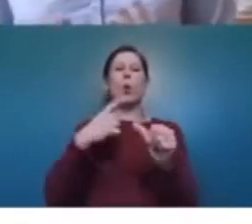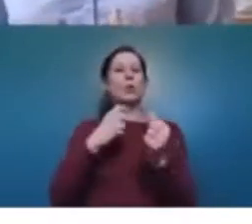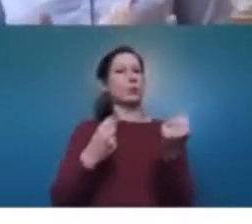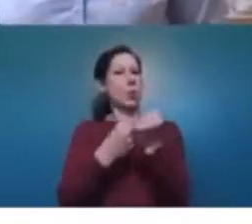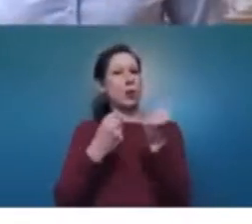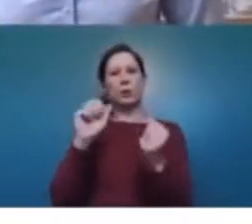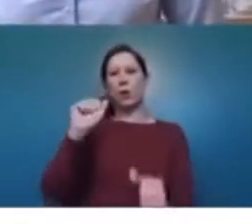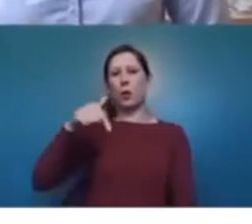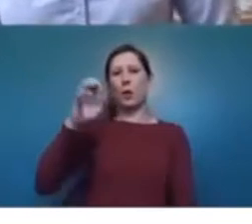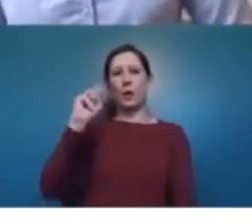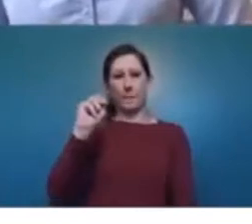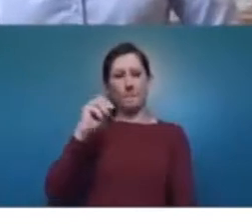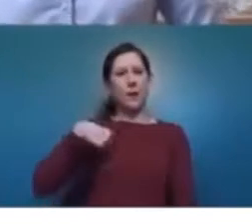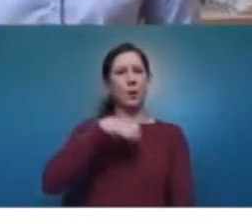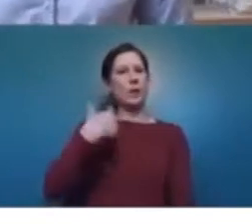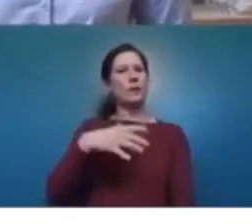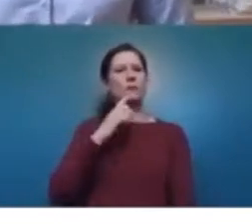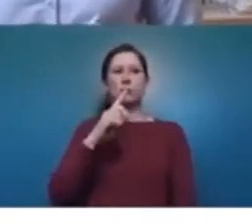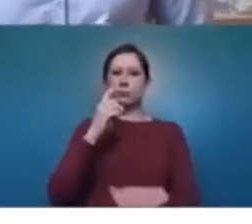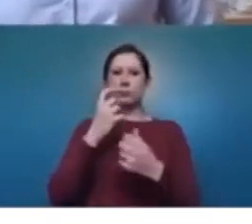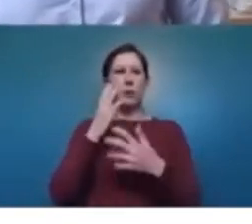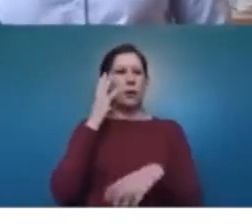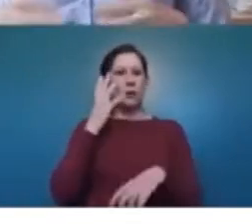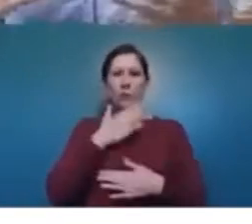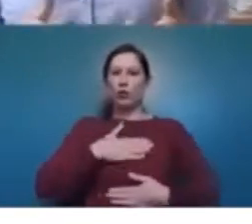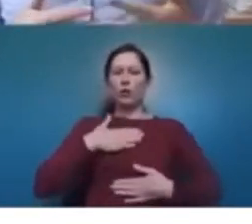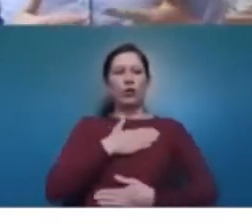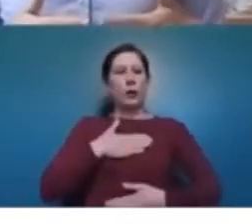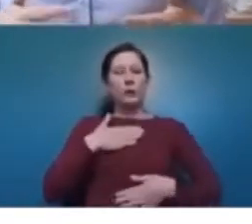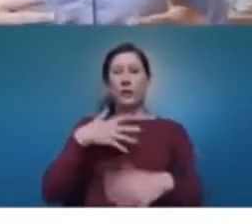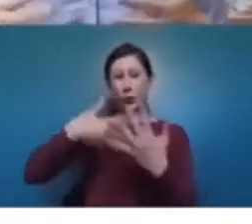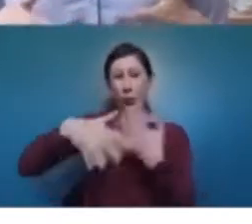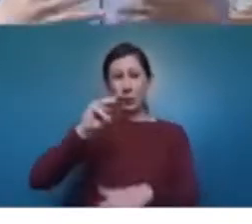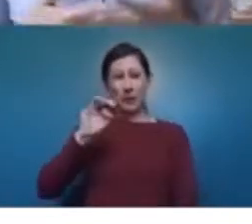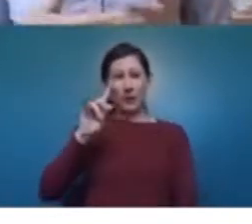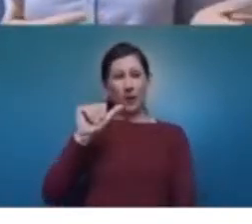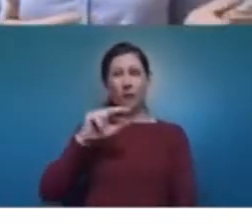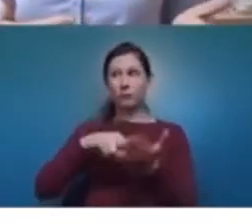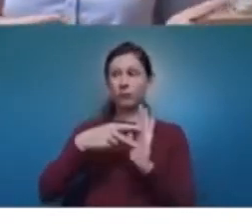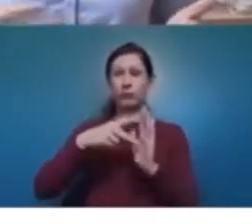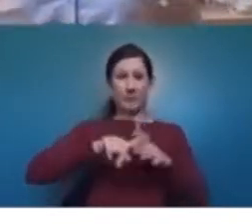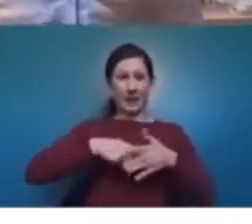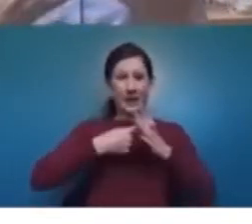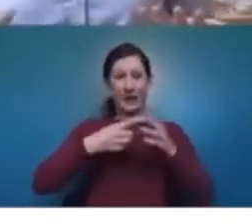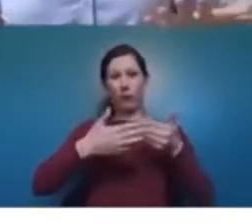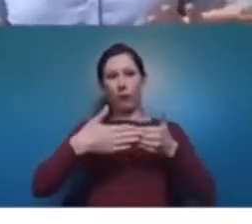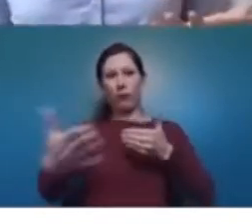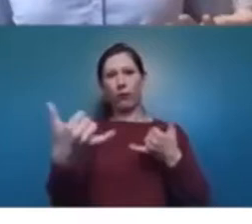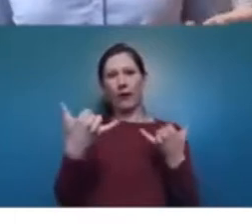of the Aquarium, which we are so appreciative of. Social media allowed us from the very beginning to safely invite the